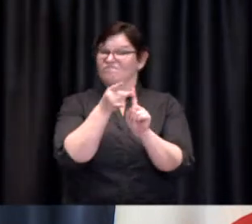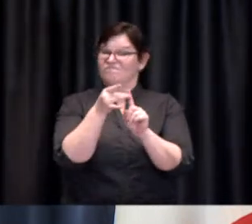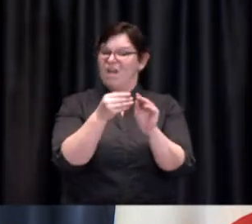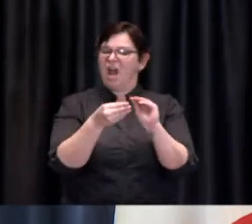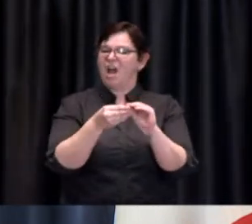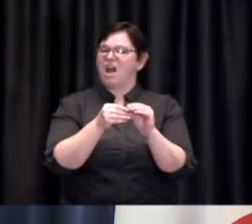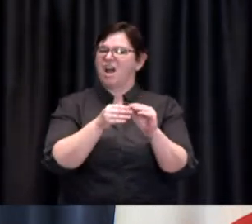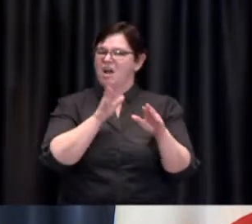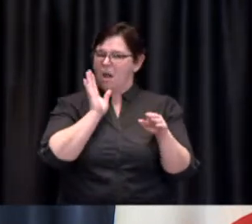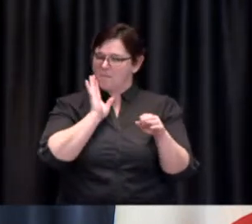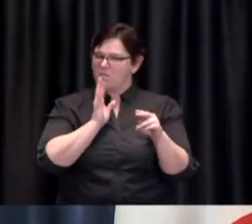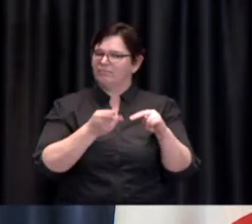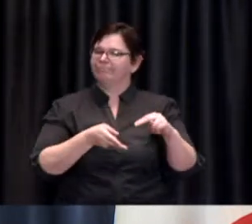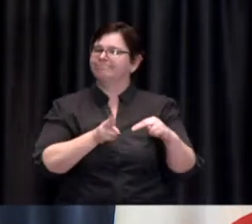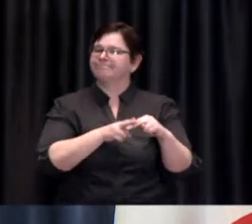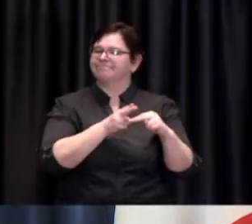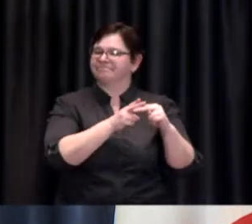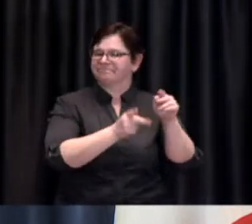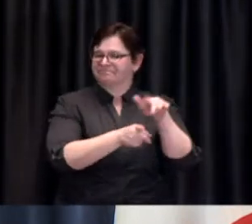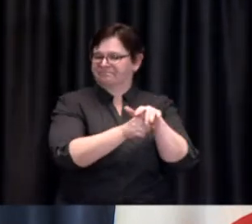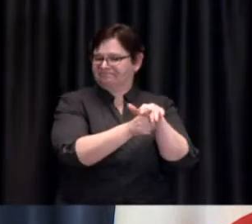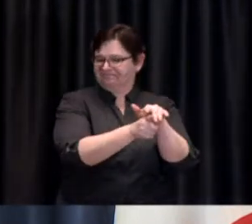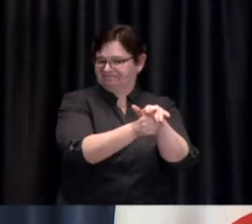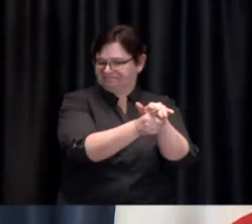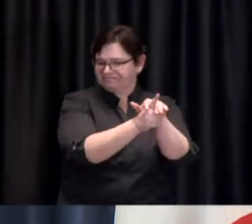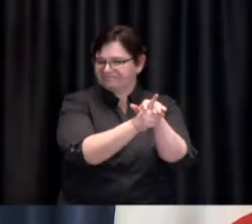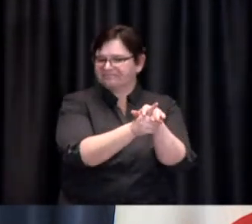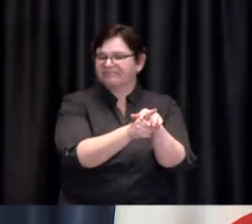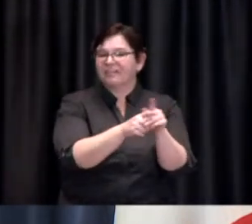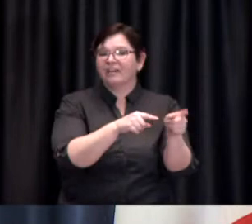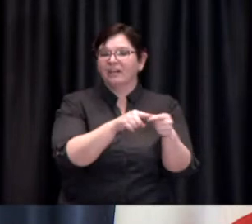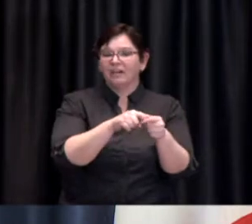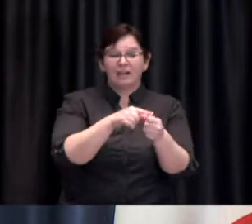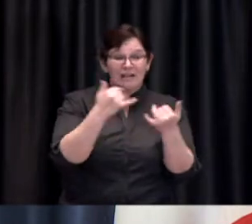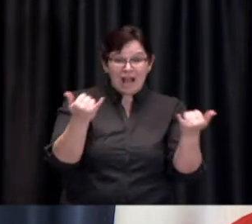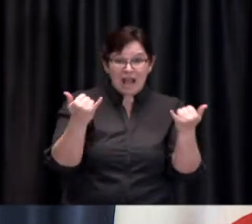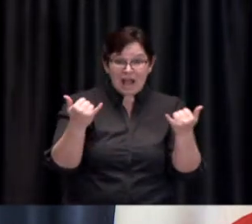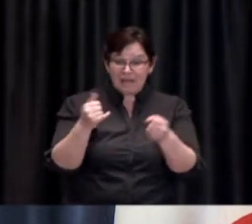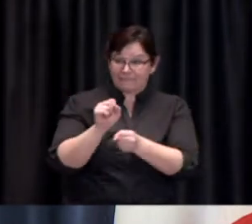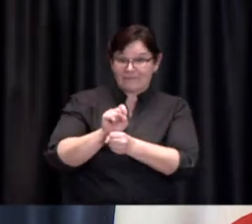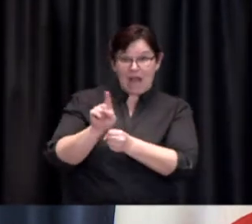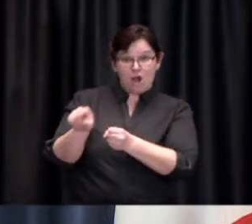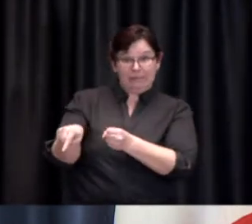of the fact that there are variants of concern in the community we expect and we should expect